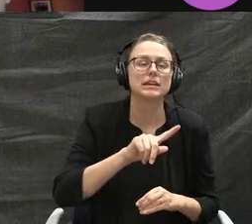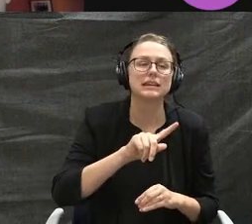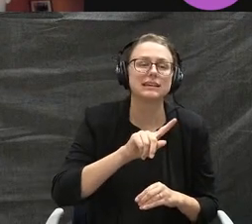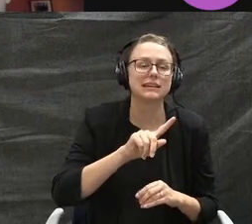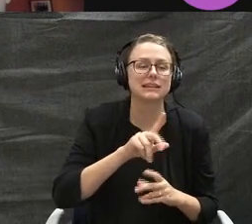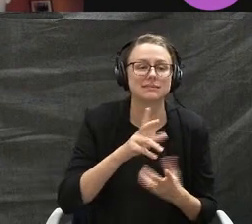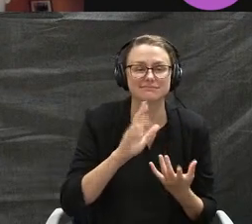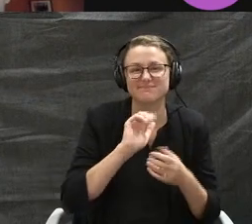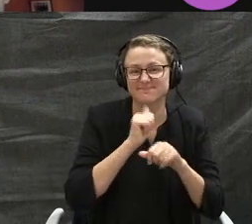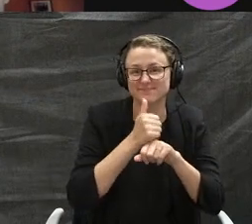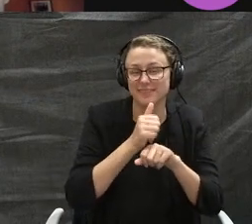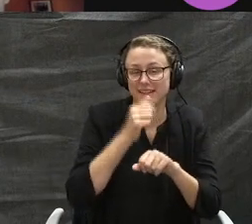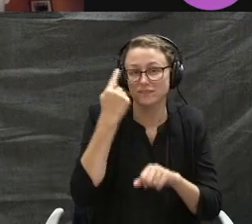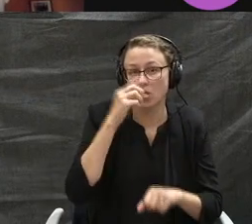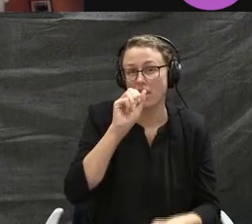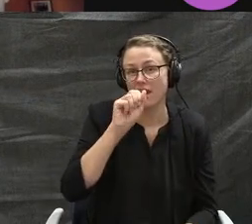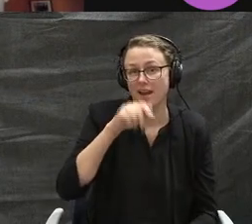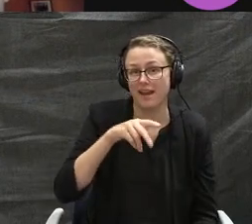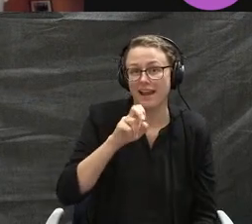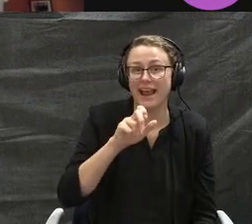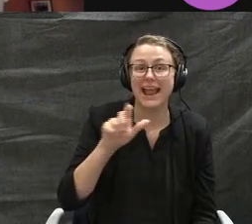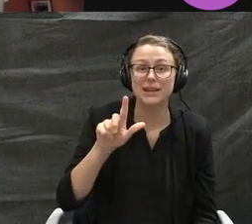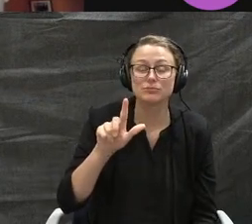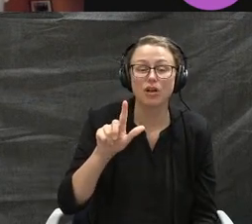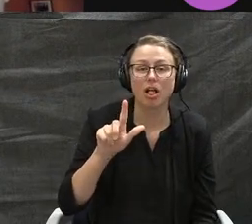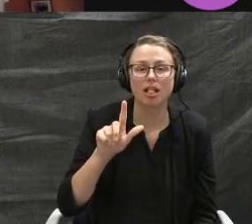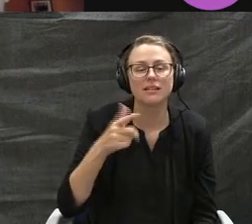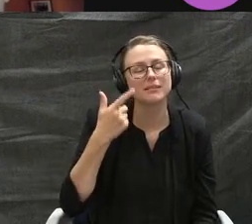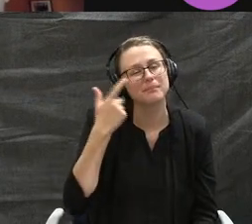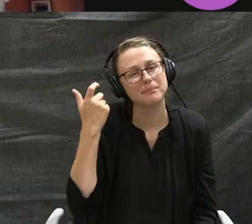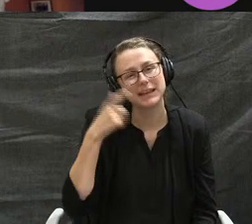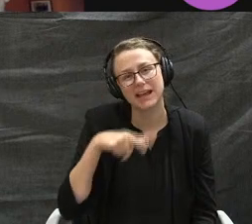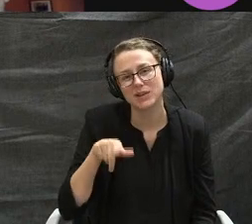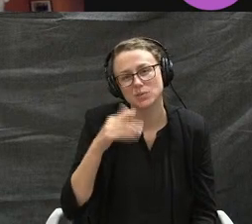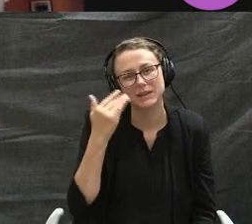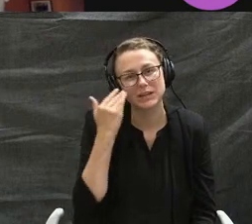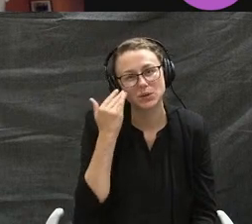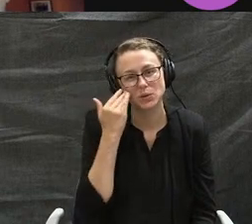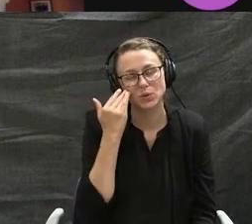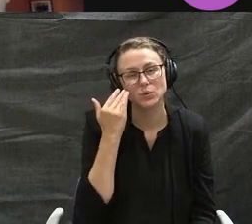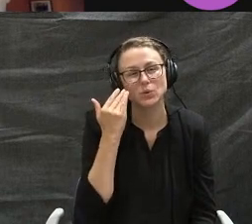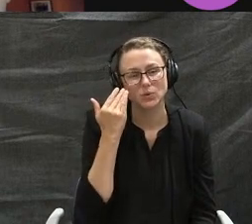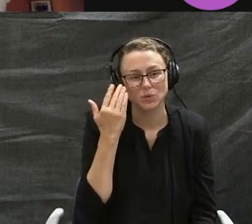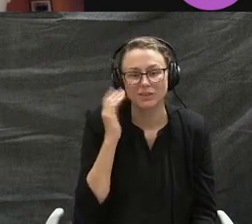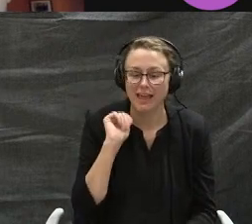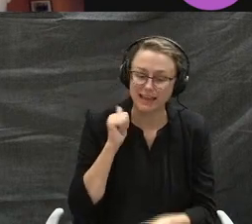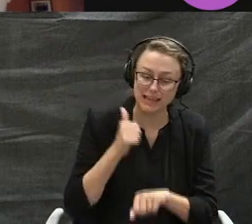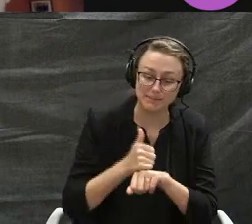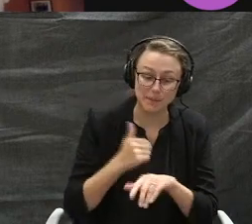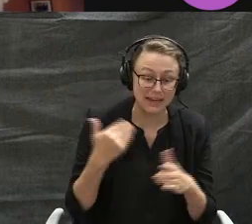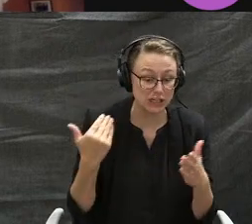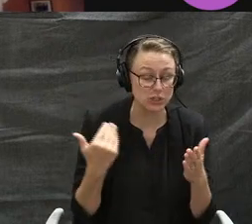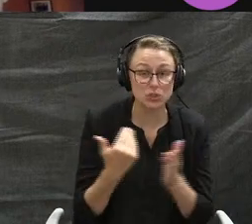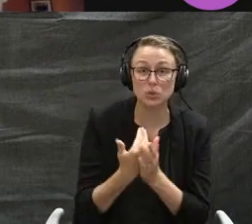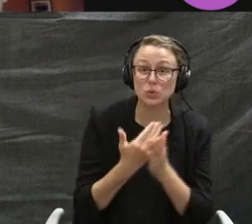we did slot this in for for April, so we we just because we knew that implementing the new